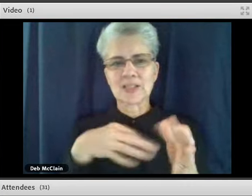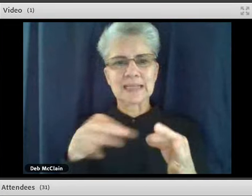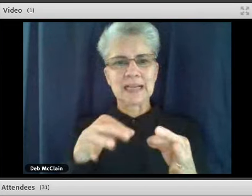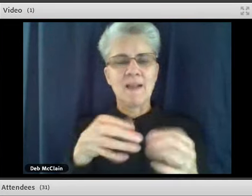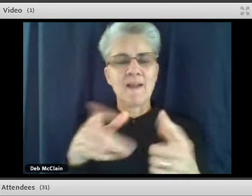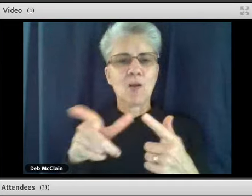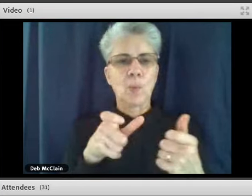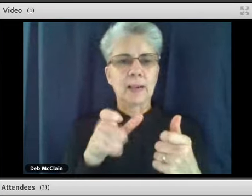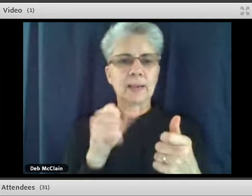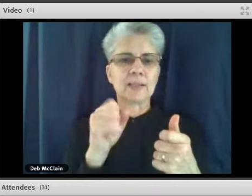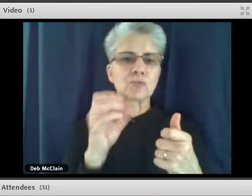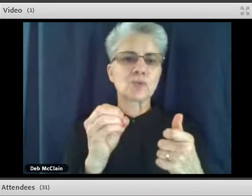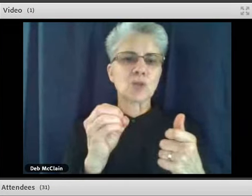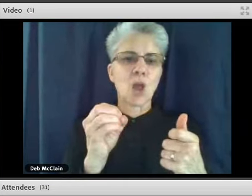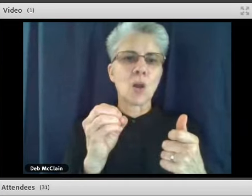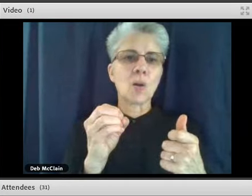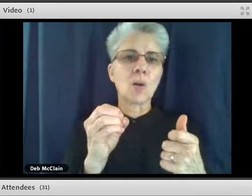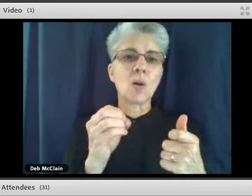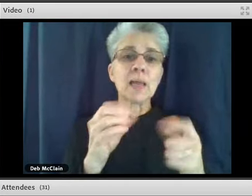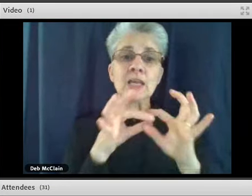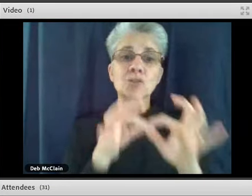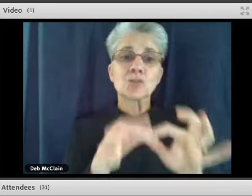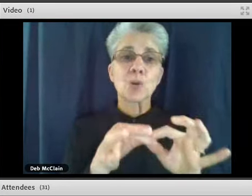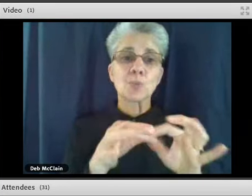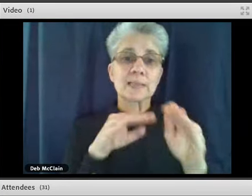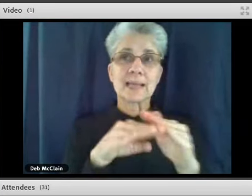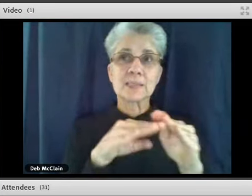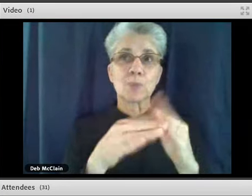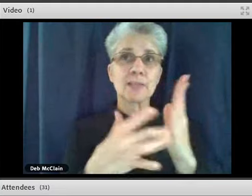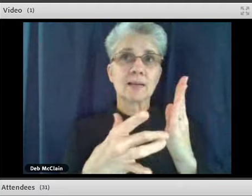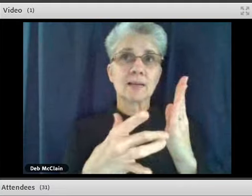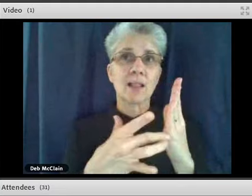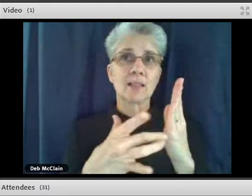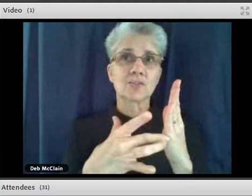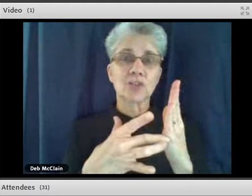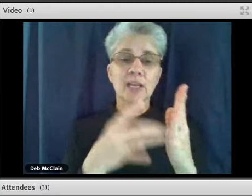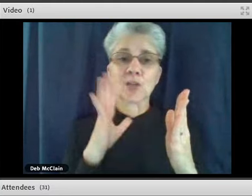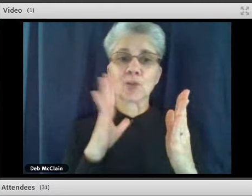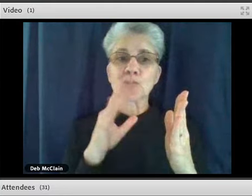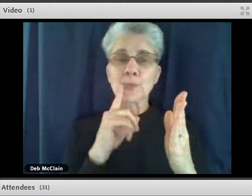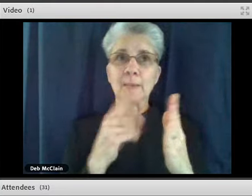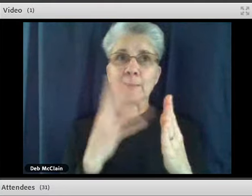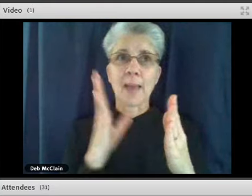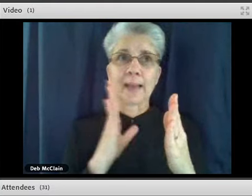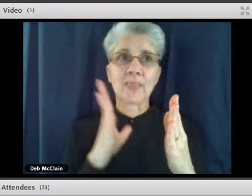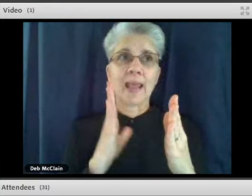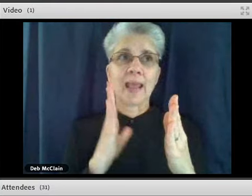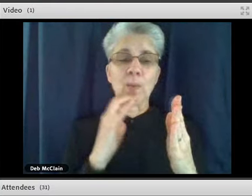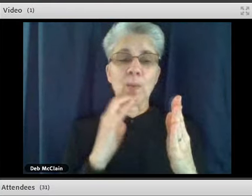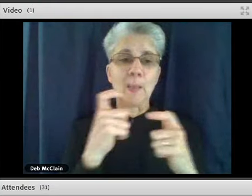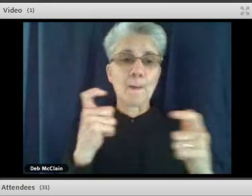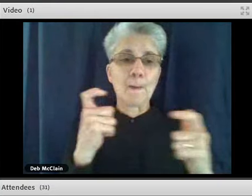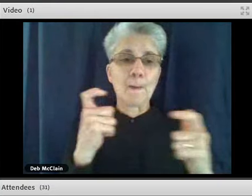I didn't mean to ignore you. Just get through this very quickly. So, in terms of accessible technology,